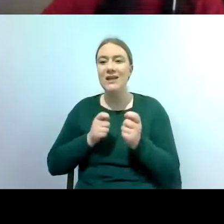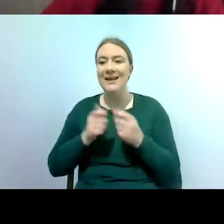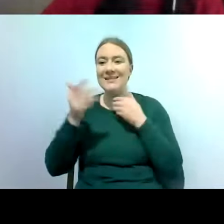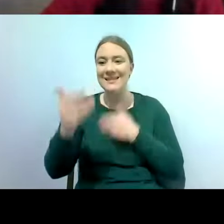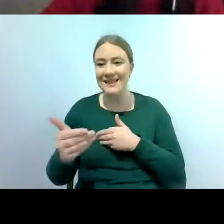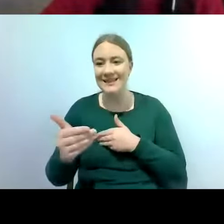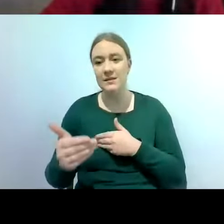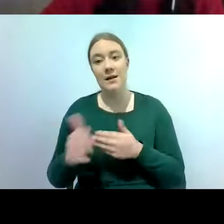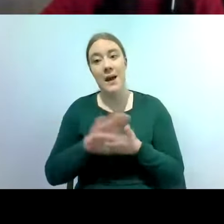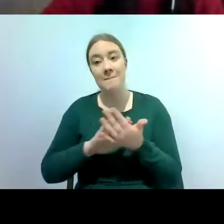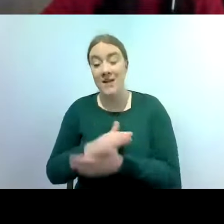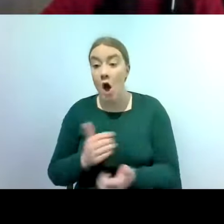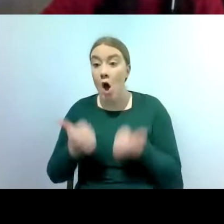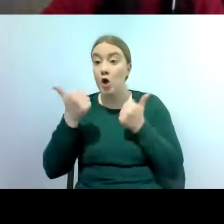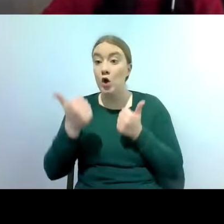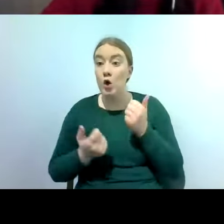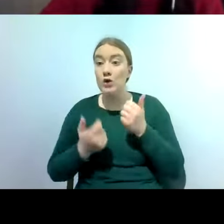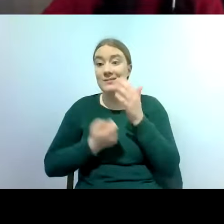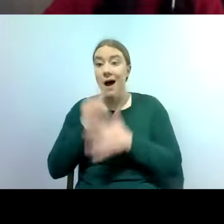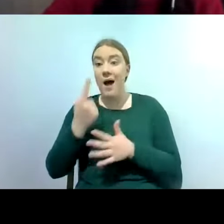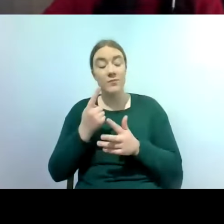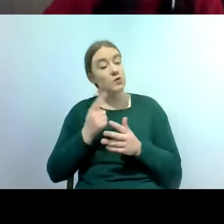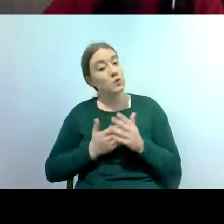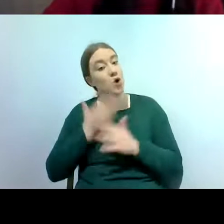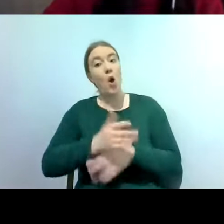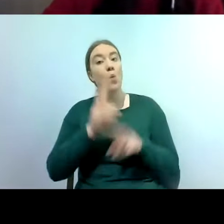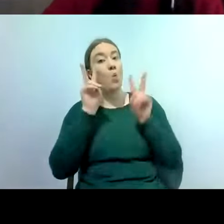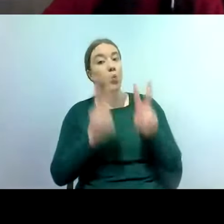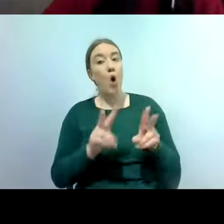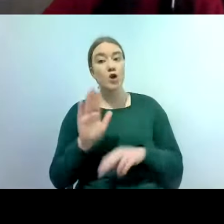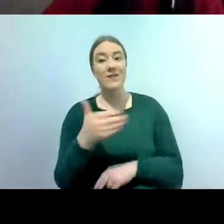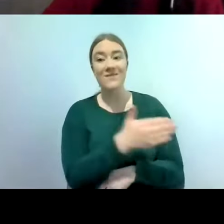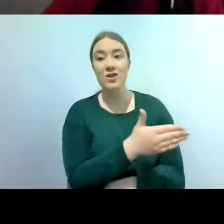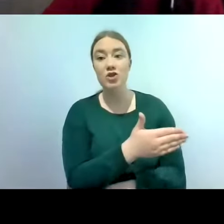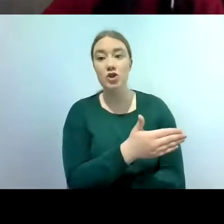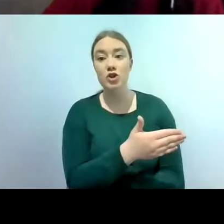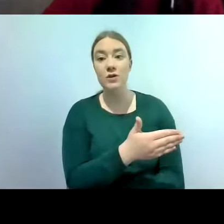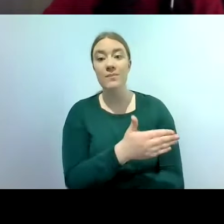to just go out and be able to watch fish so when the barbel are laying their eggs in the gravel